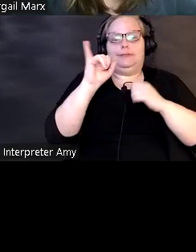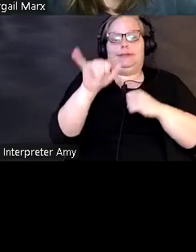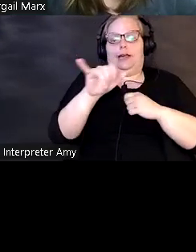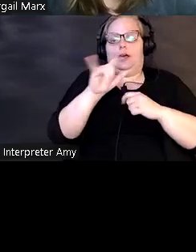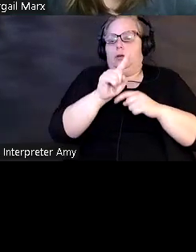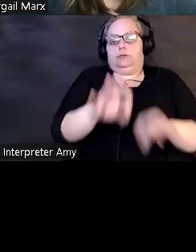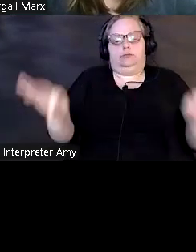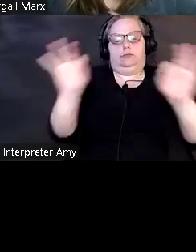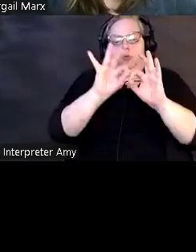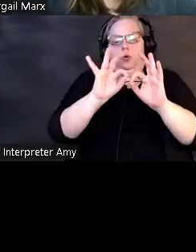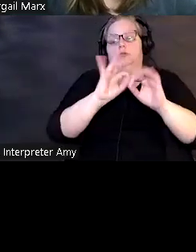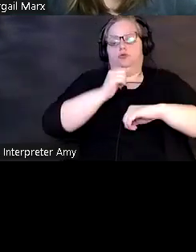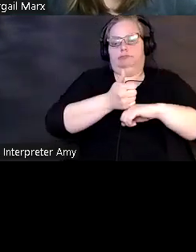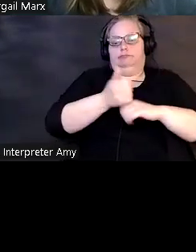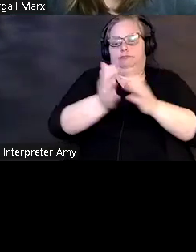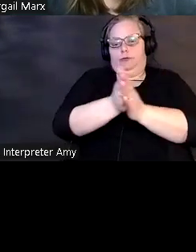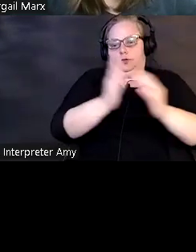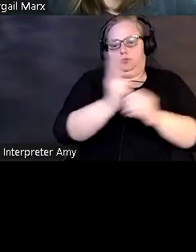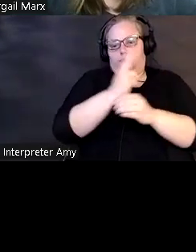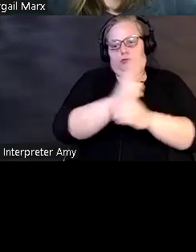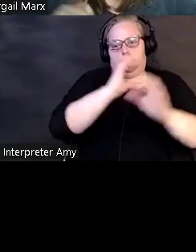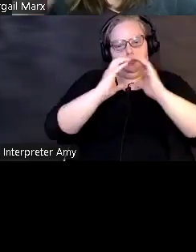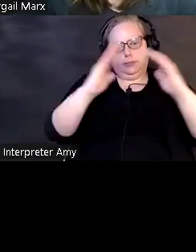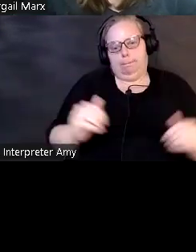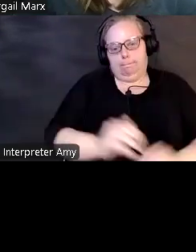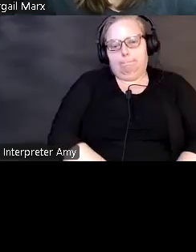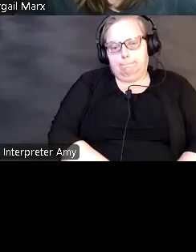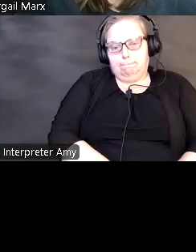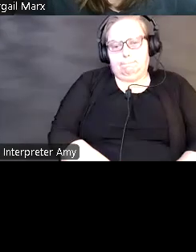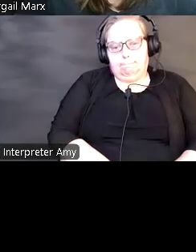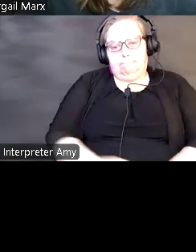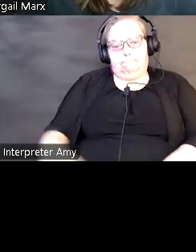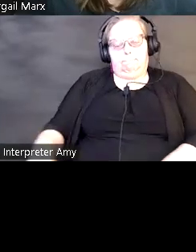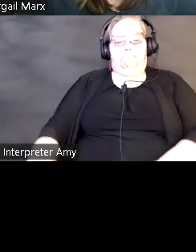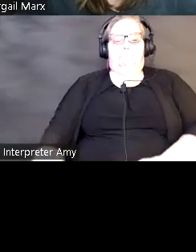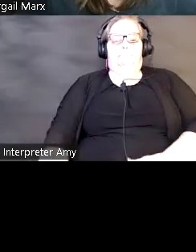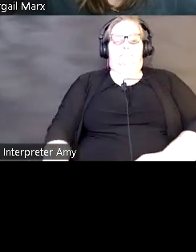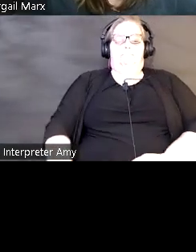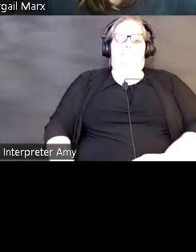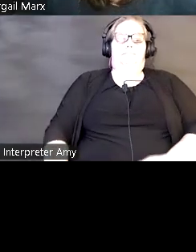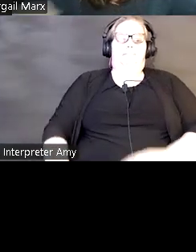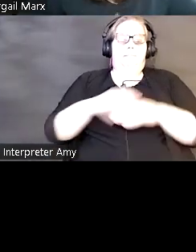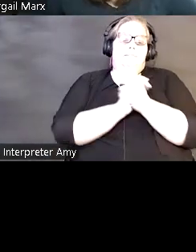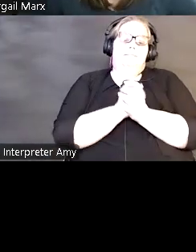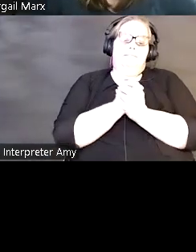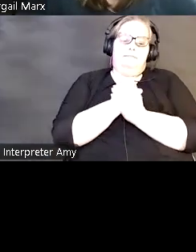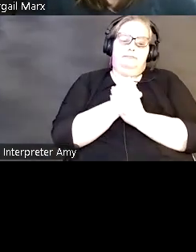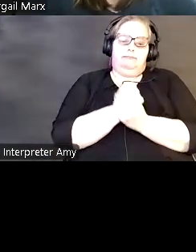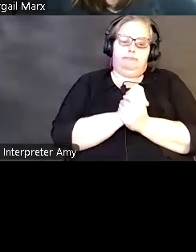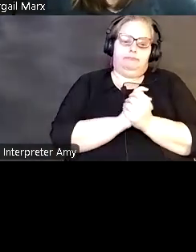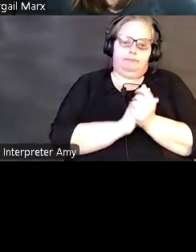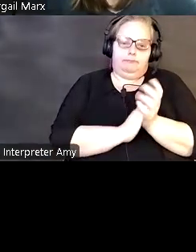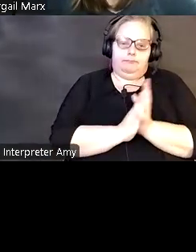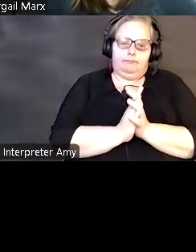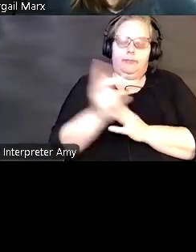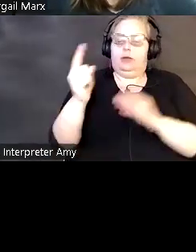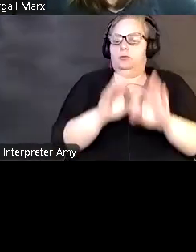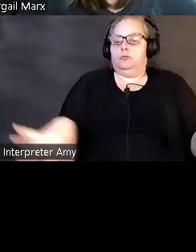that motivation to use a communication system. One important strategy for communication partners,